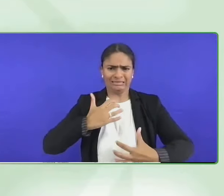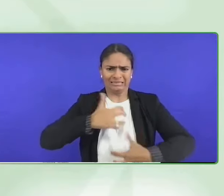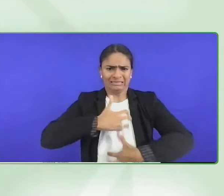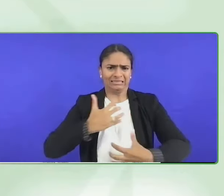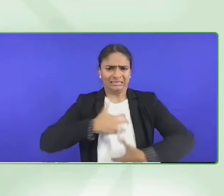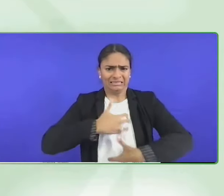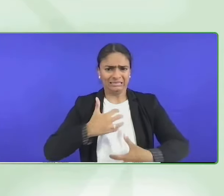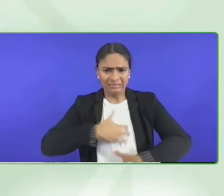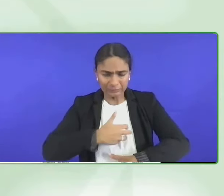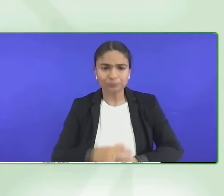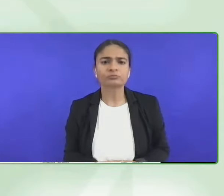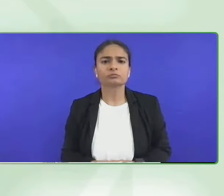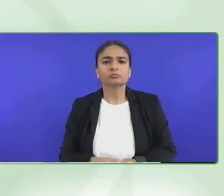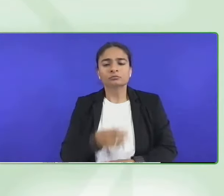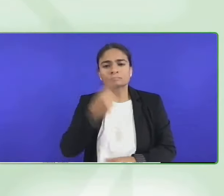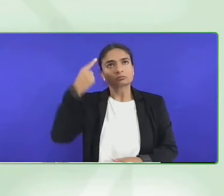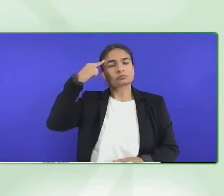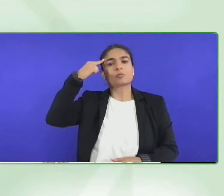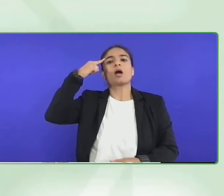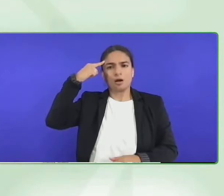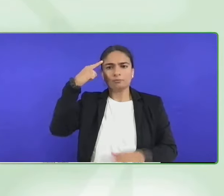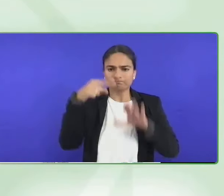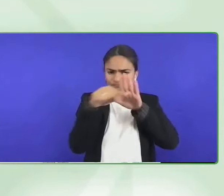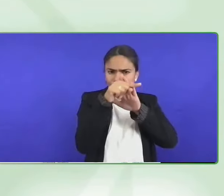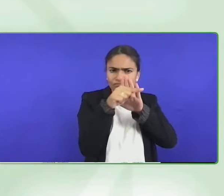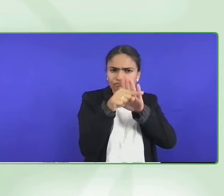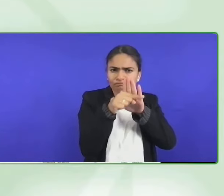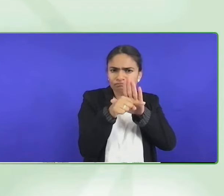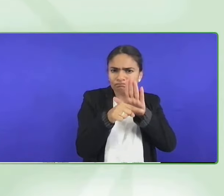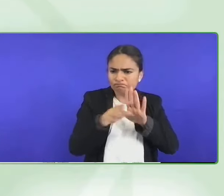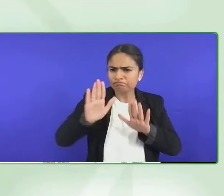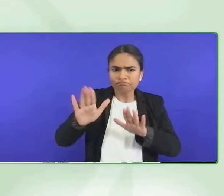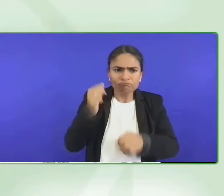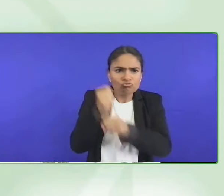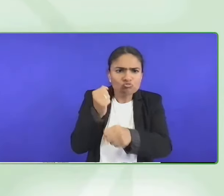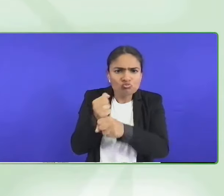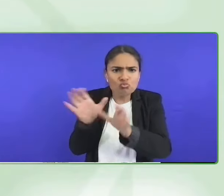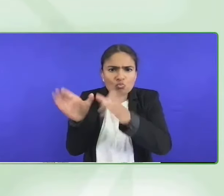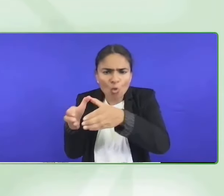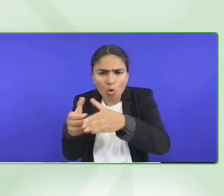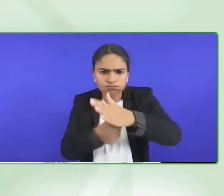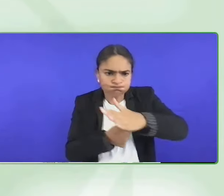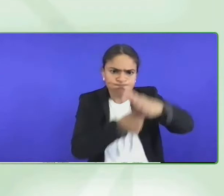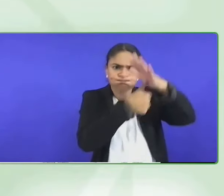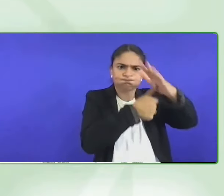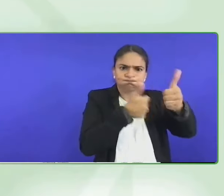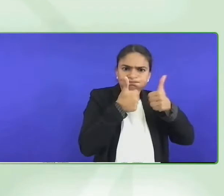are deeply resilient. Thinking about how you grow your personal brands, understanding you